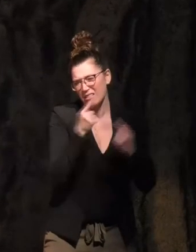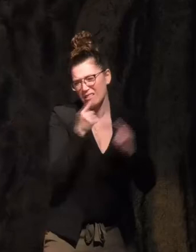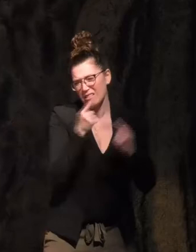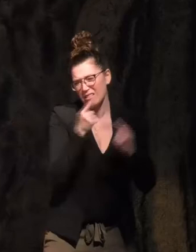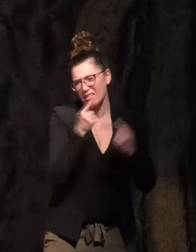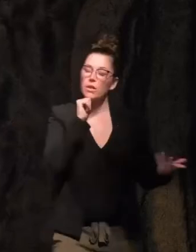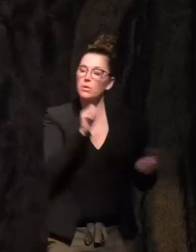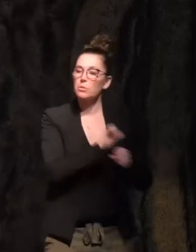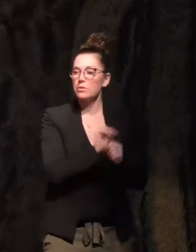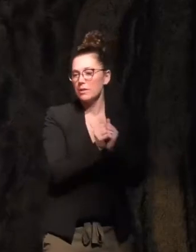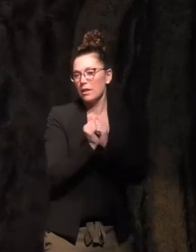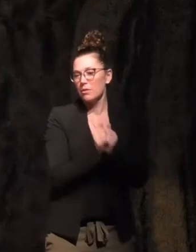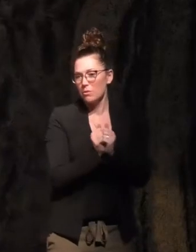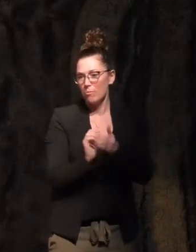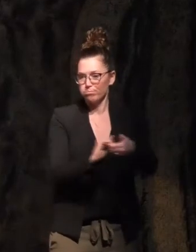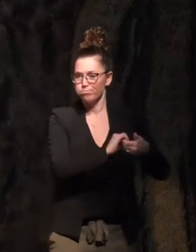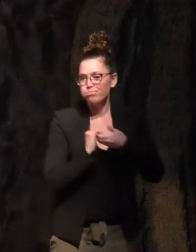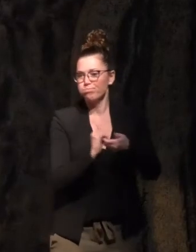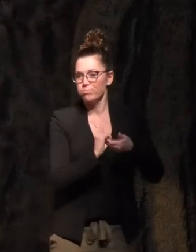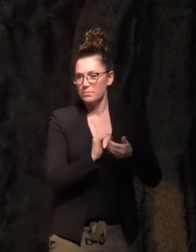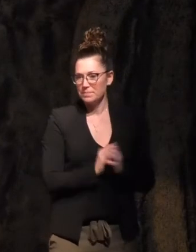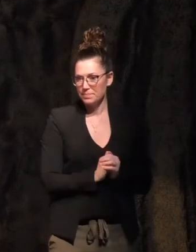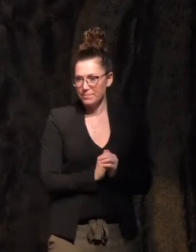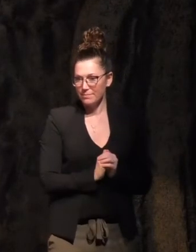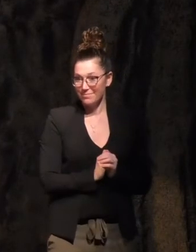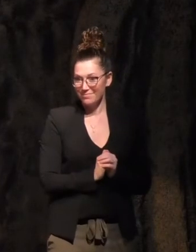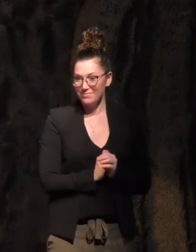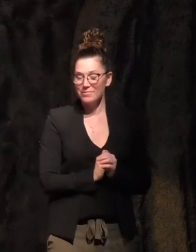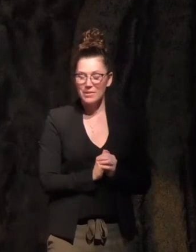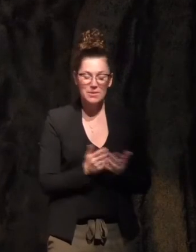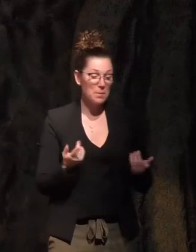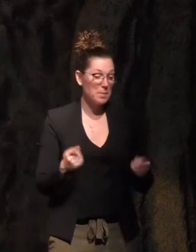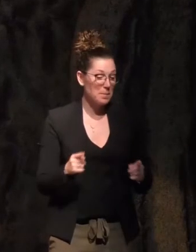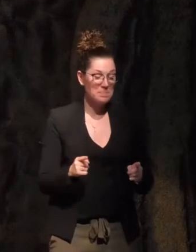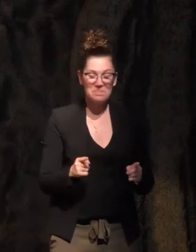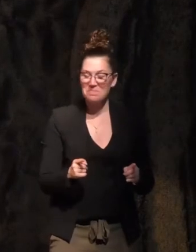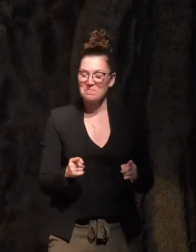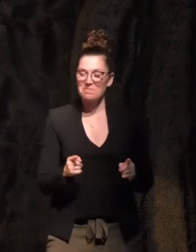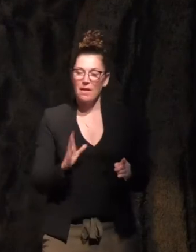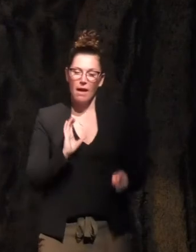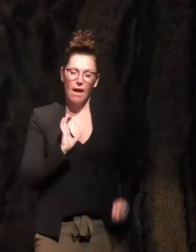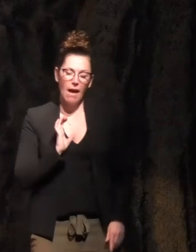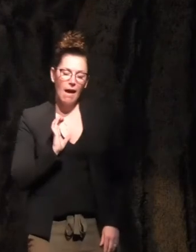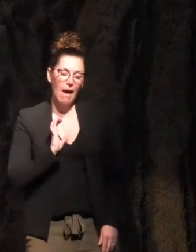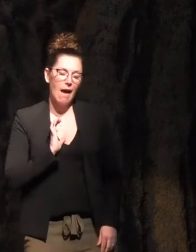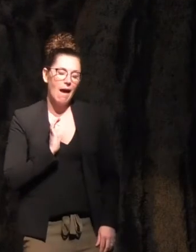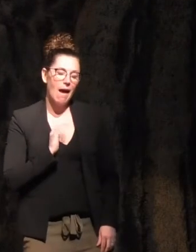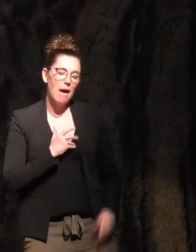self-aggrandizement alert, led to one of our little scenes' most significant contributions to the sector as whole.